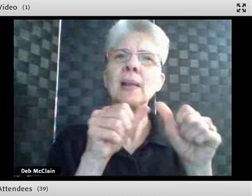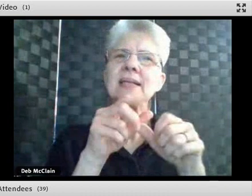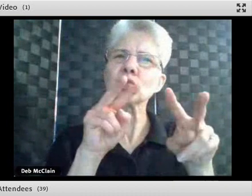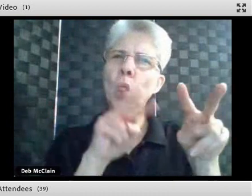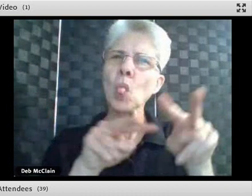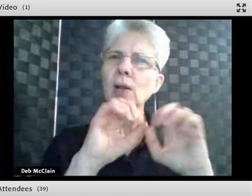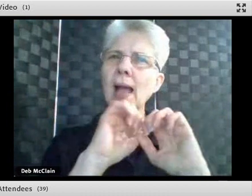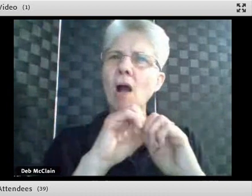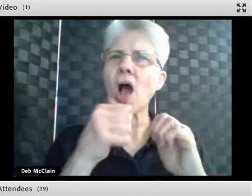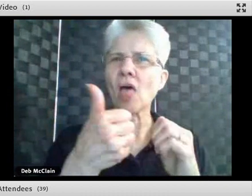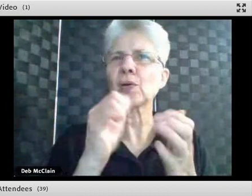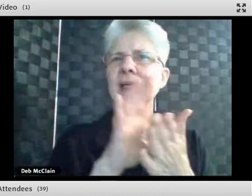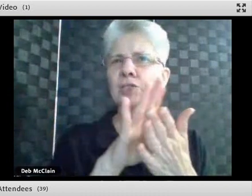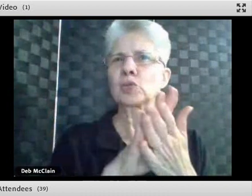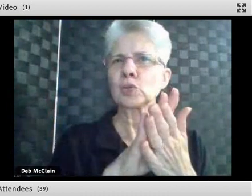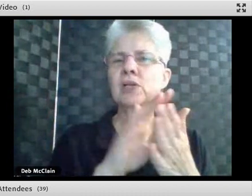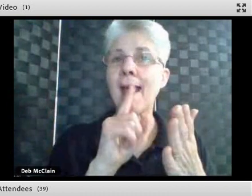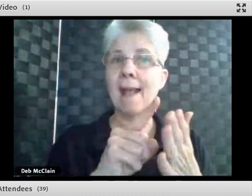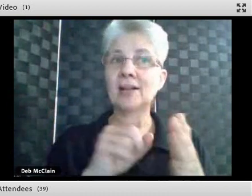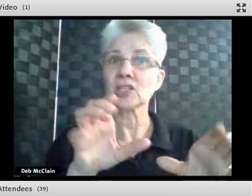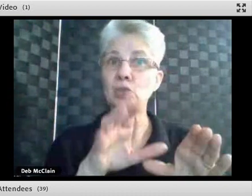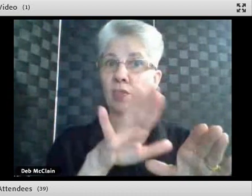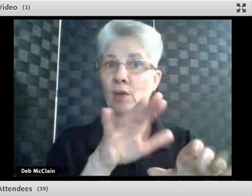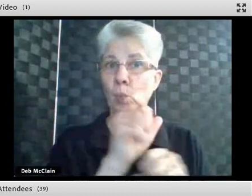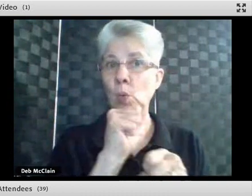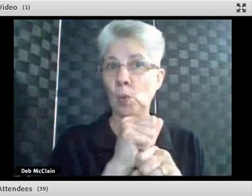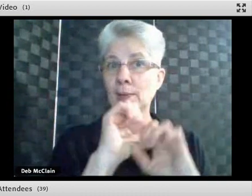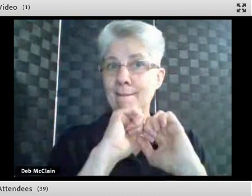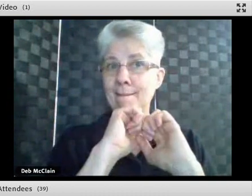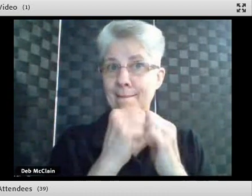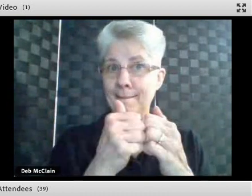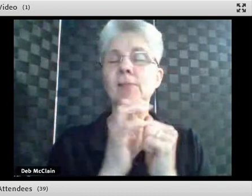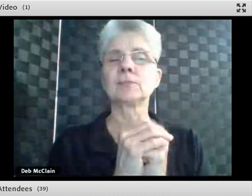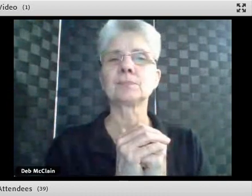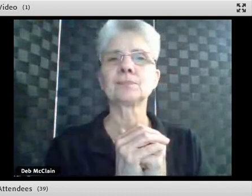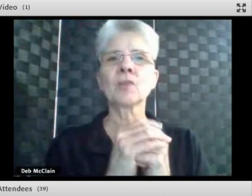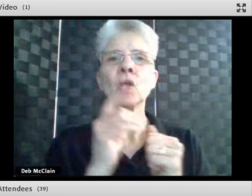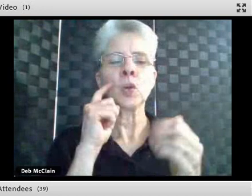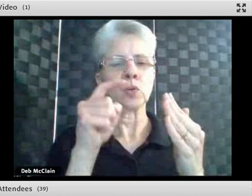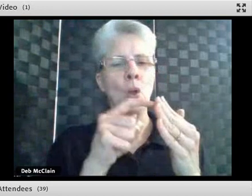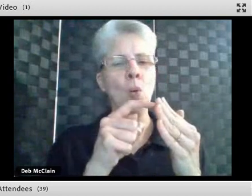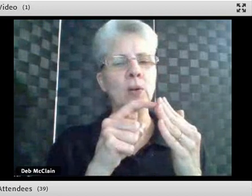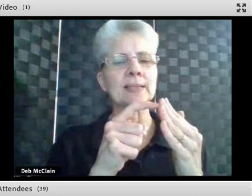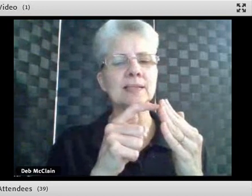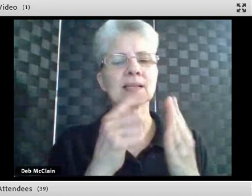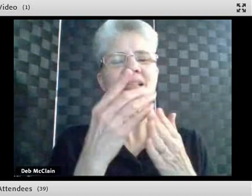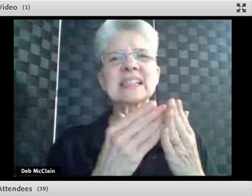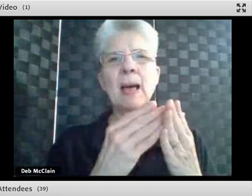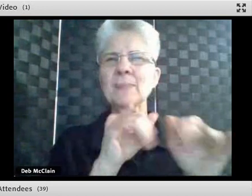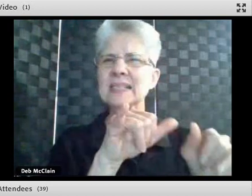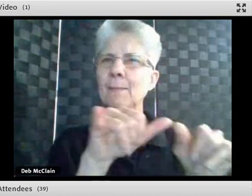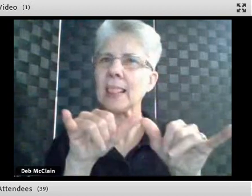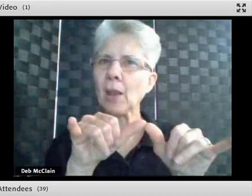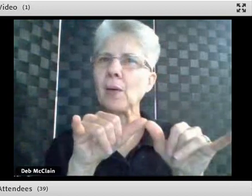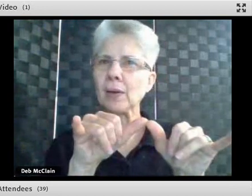at how other institutions actually do the work. You will notice some similarities across the board,